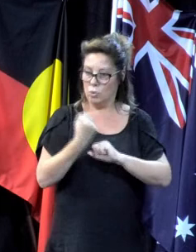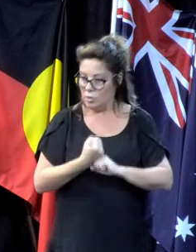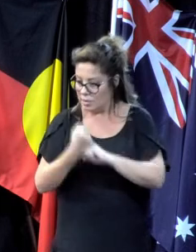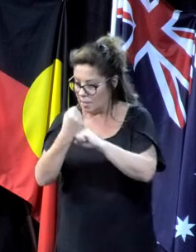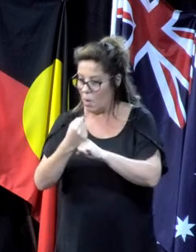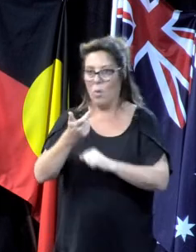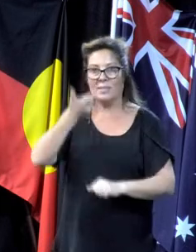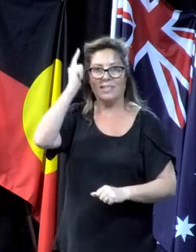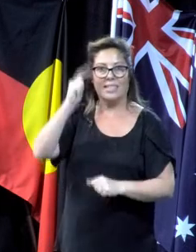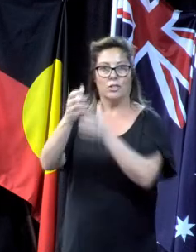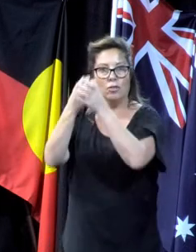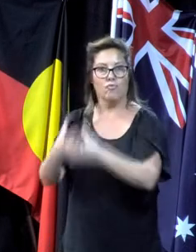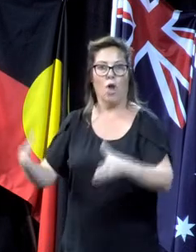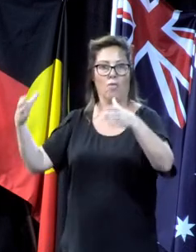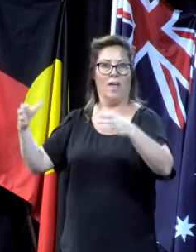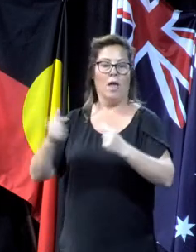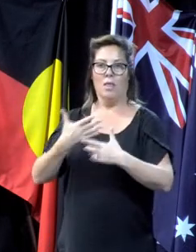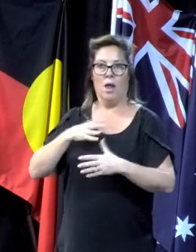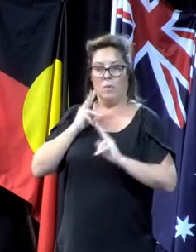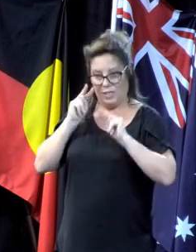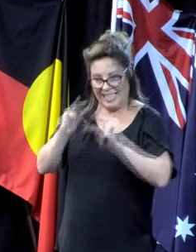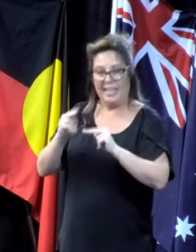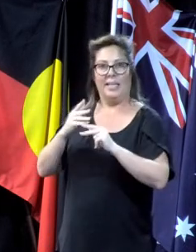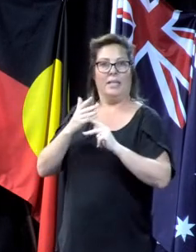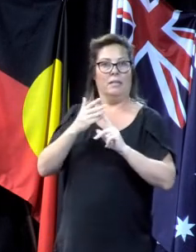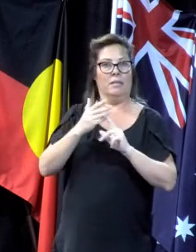and across schools, an additional time for our teachers to prepare for the